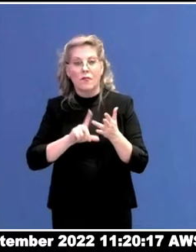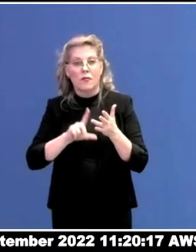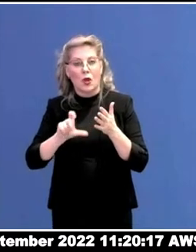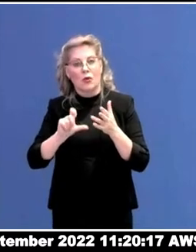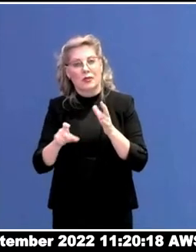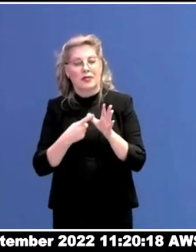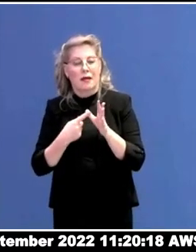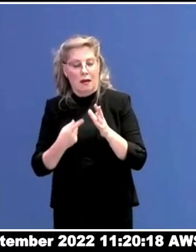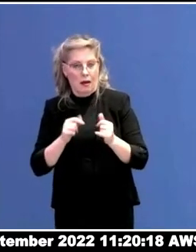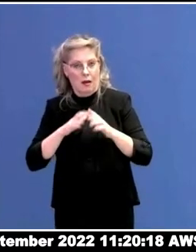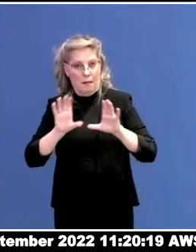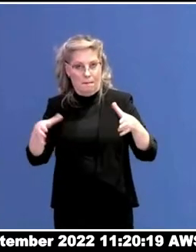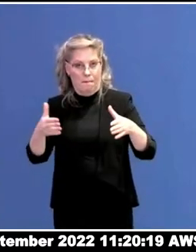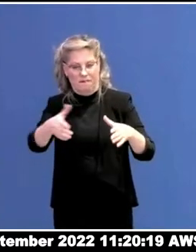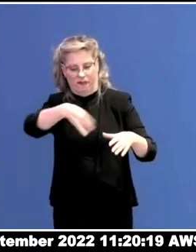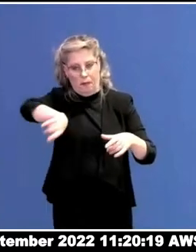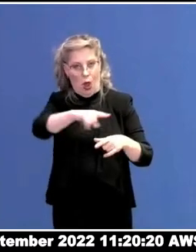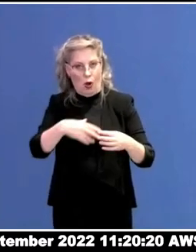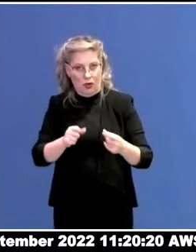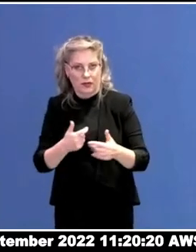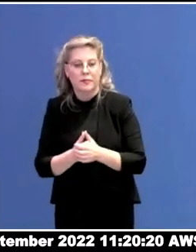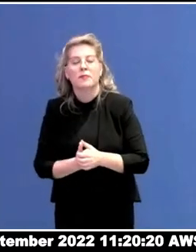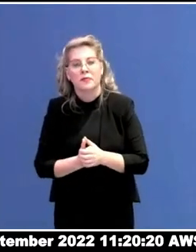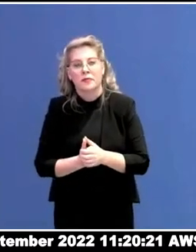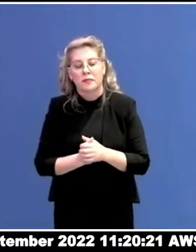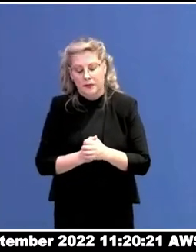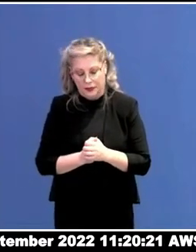and a lot of the programs were being run from Oscar block where that was very central